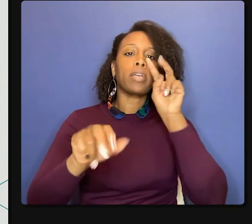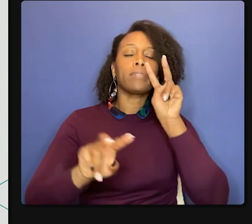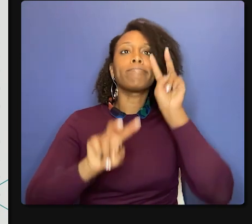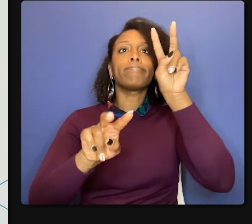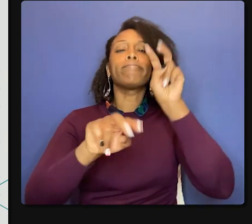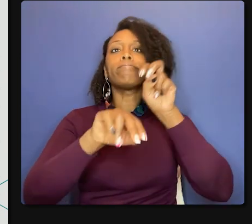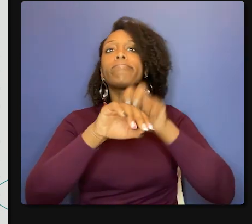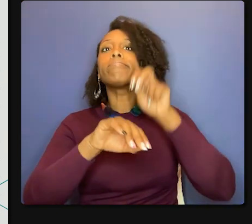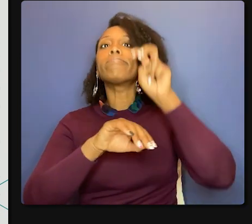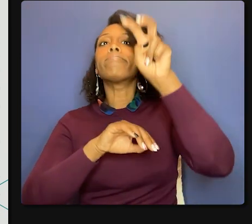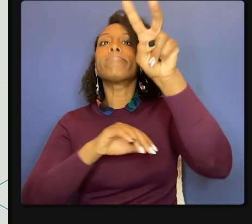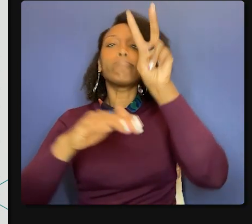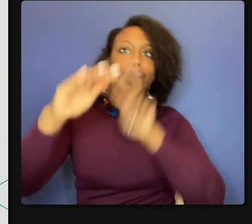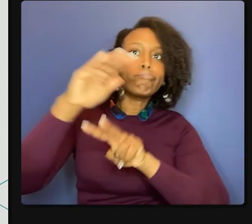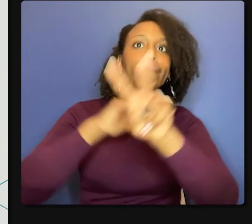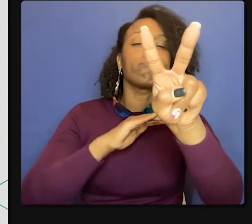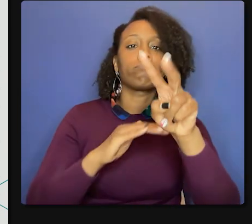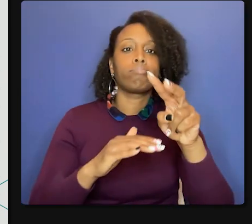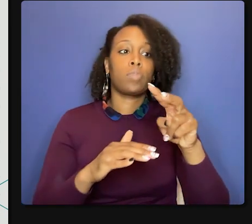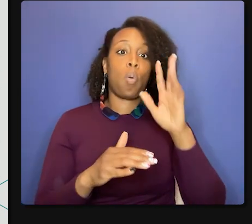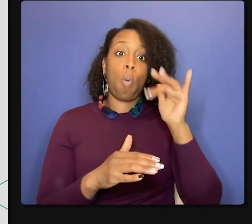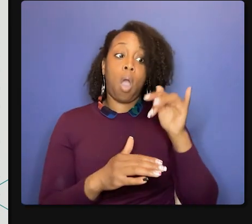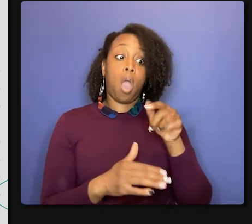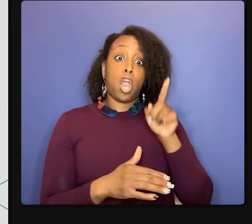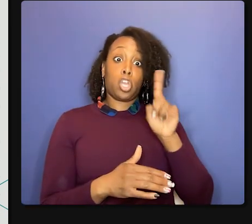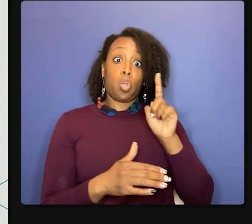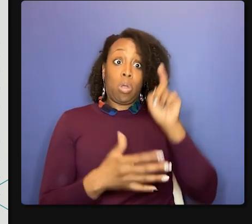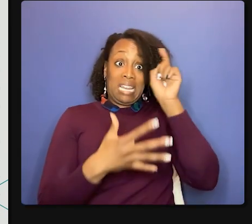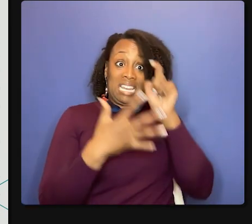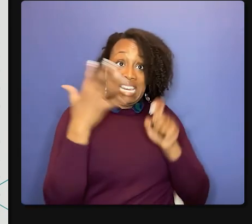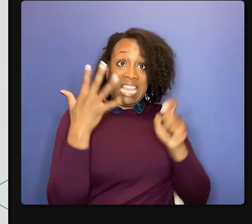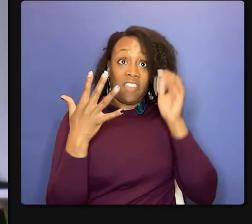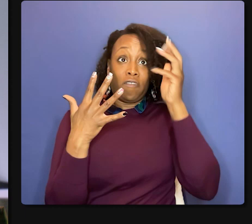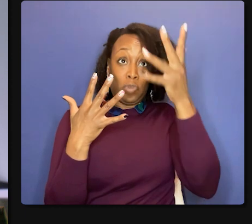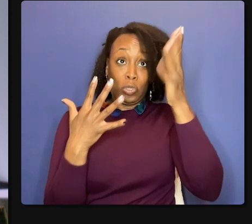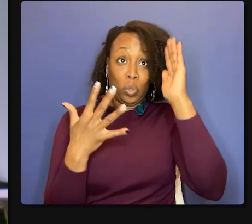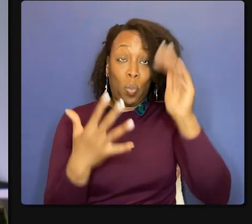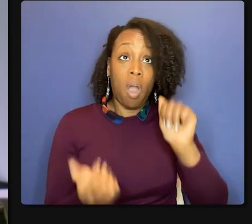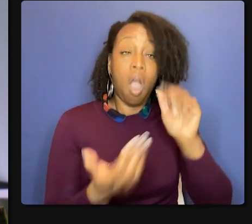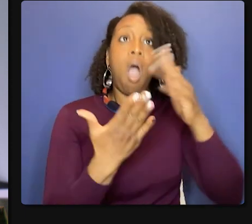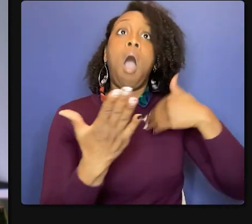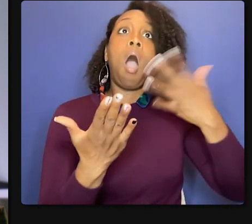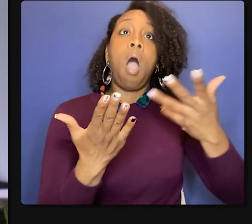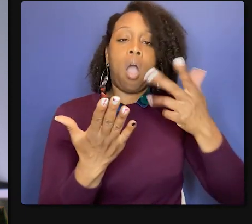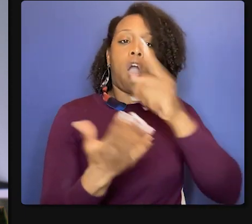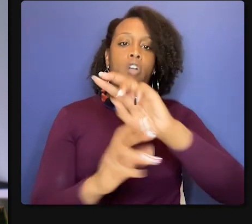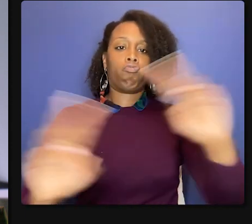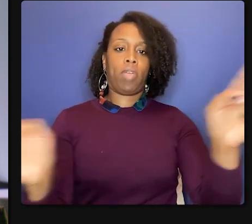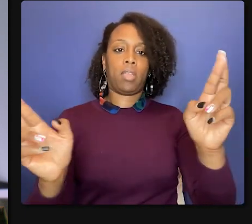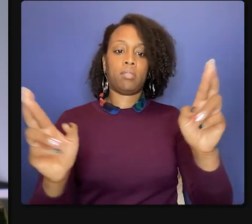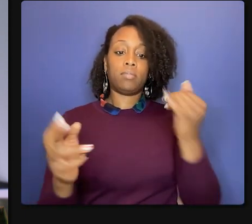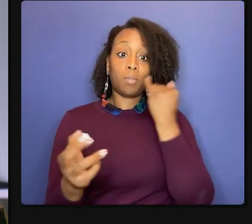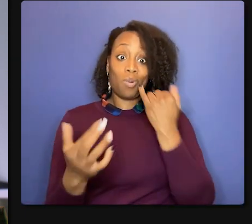Our runtime is always looking just a bit ahead of where we are today to make sure that we can address the needs that your title is going to have in the future.